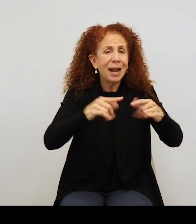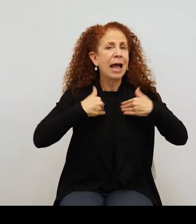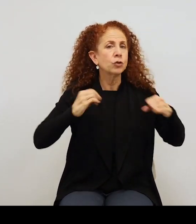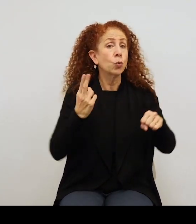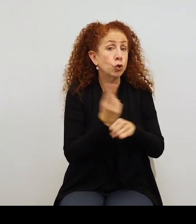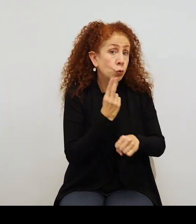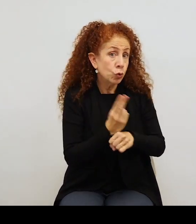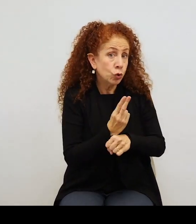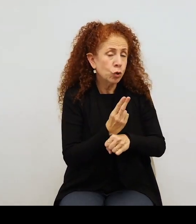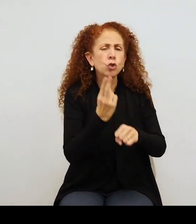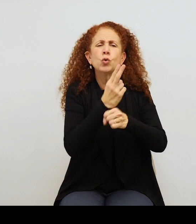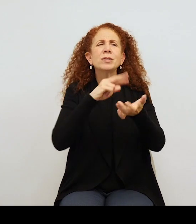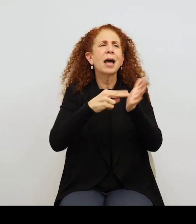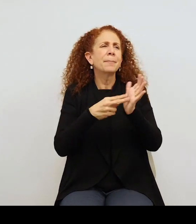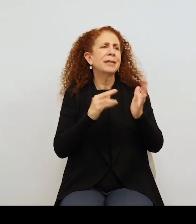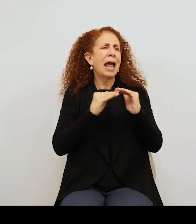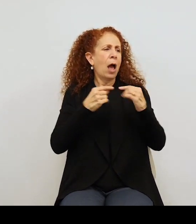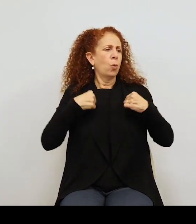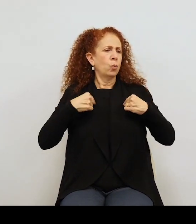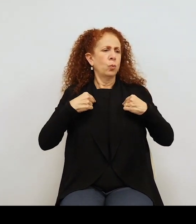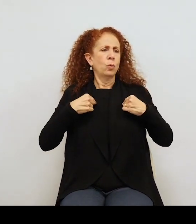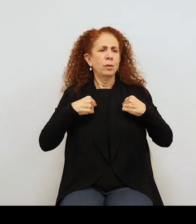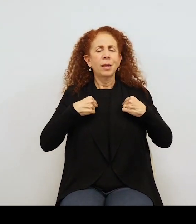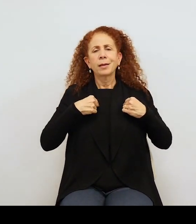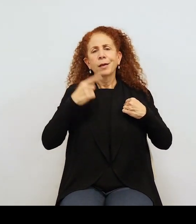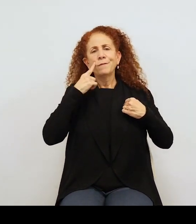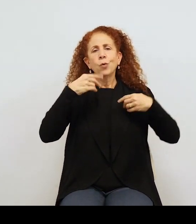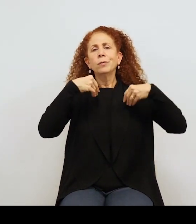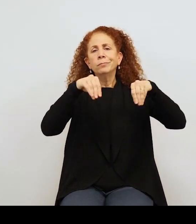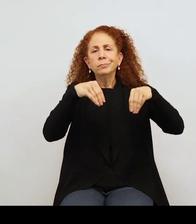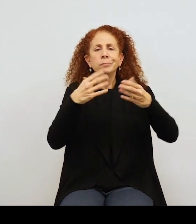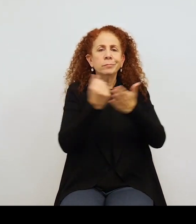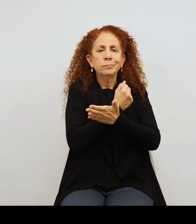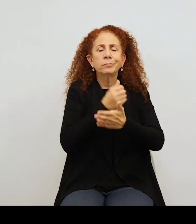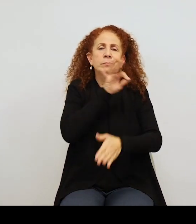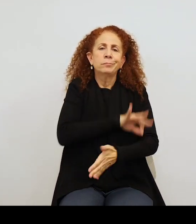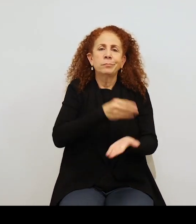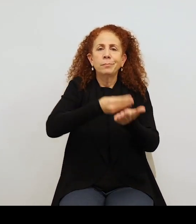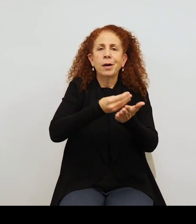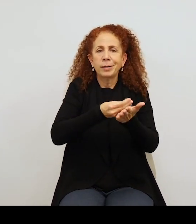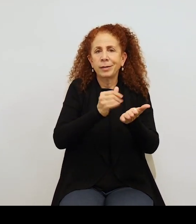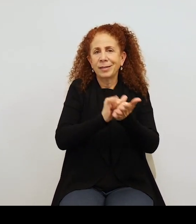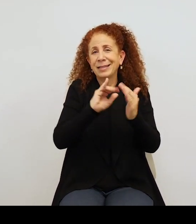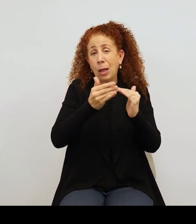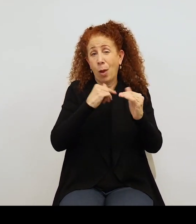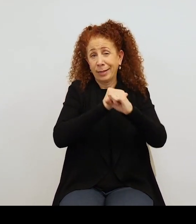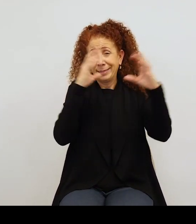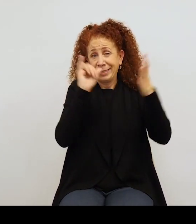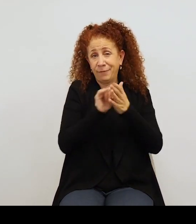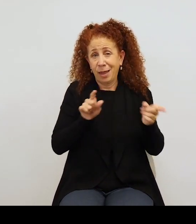and use, I mean, in terms of capitalism is how I see that working.